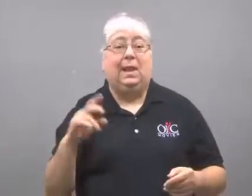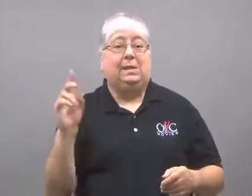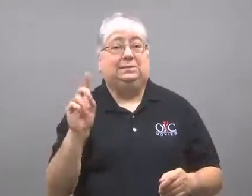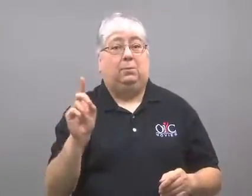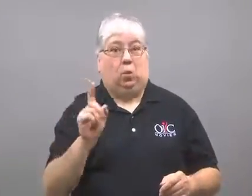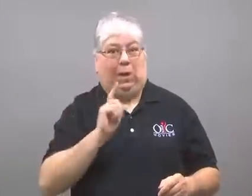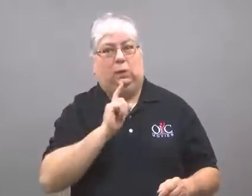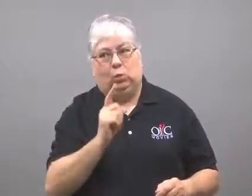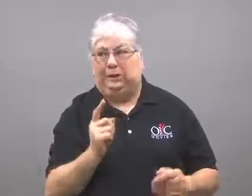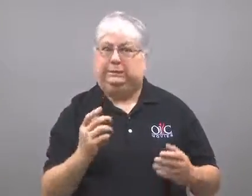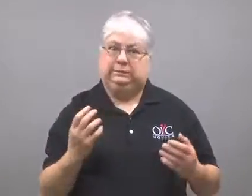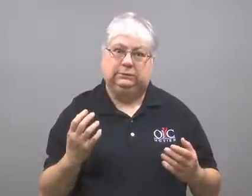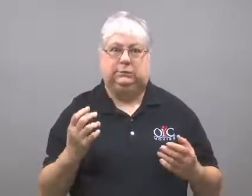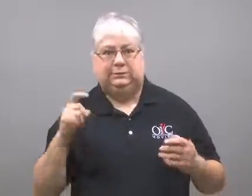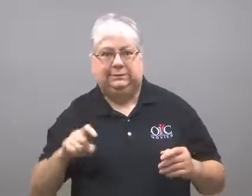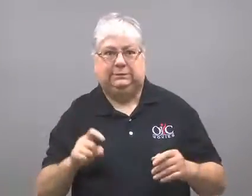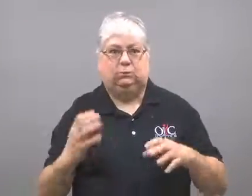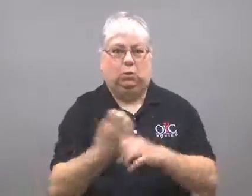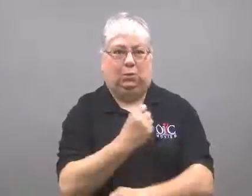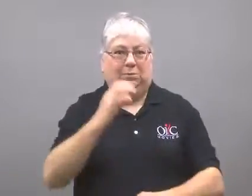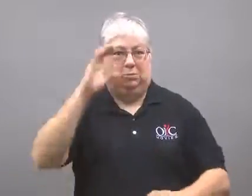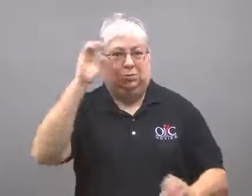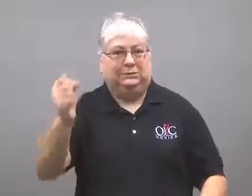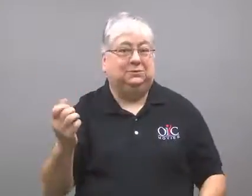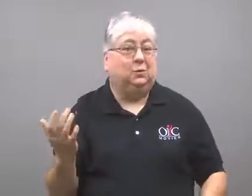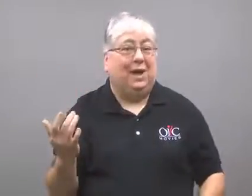The Democratic party really needs to elect a Democratic president.